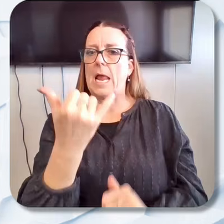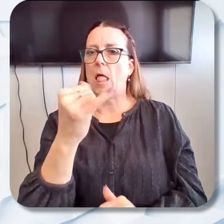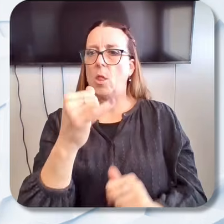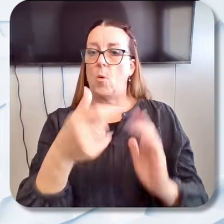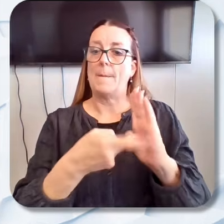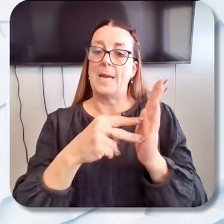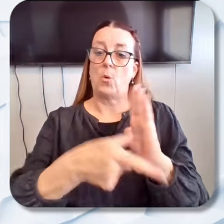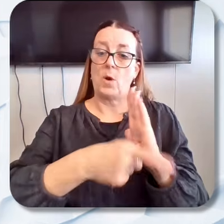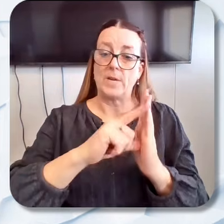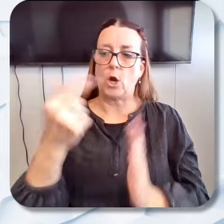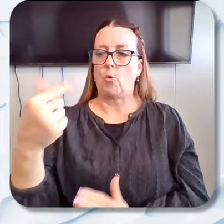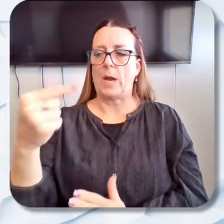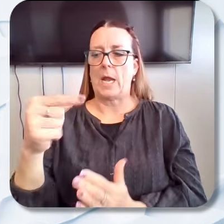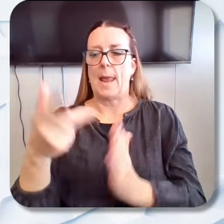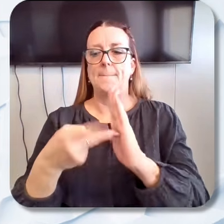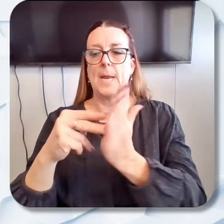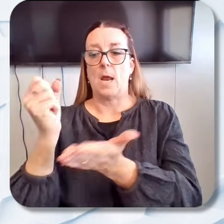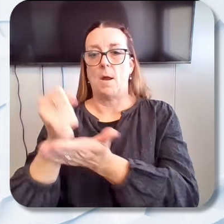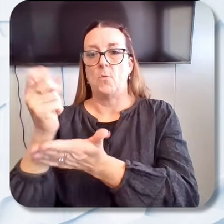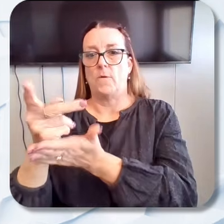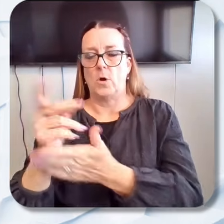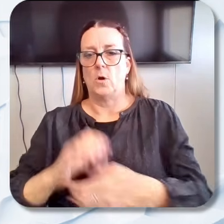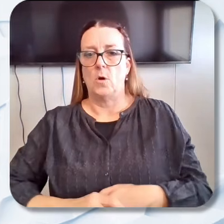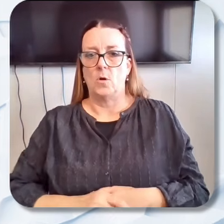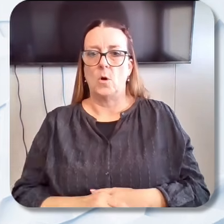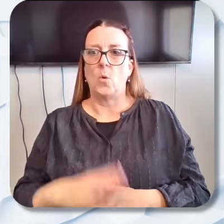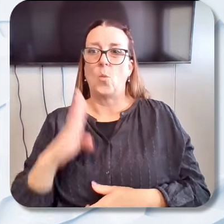Green is approved, and you'll see a background for red, if it was rejected for any reason